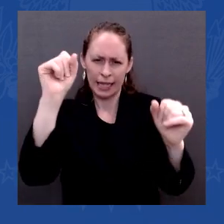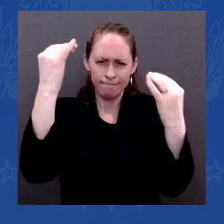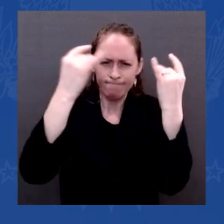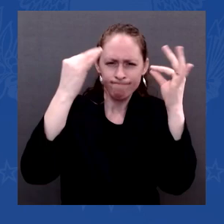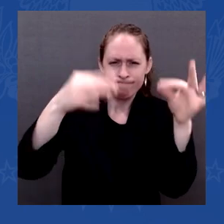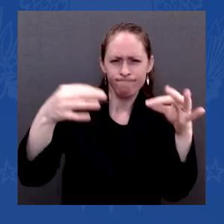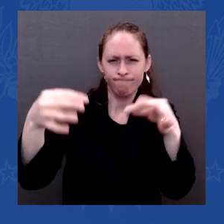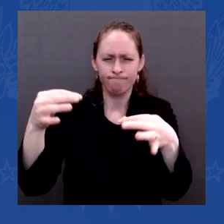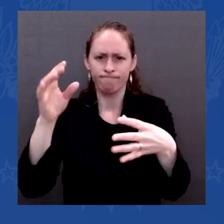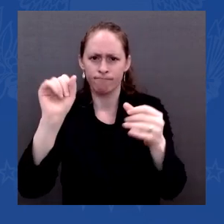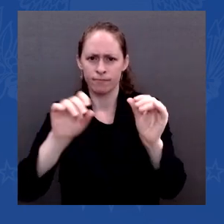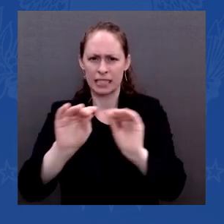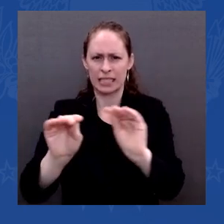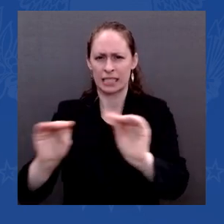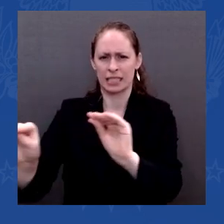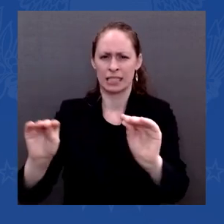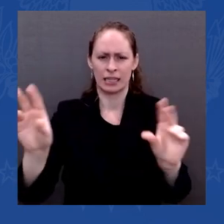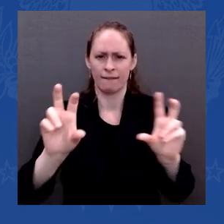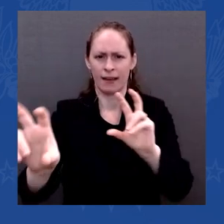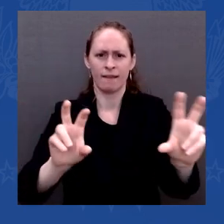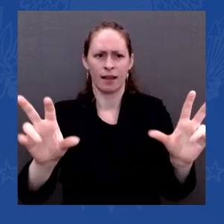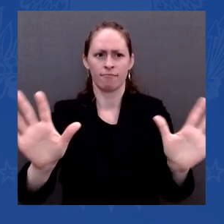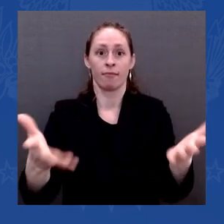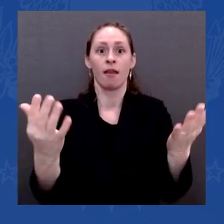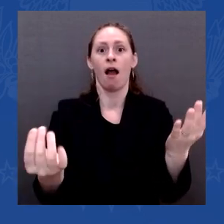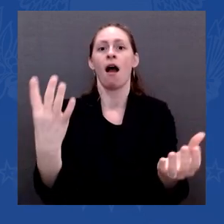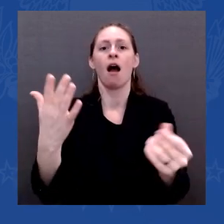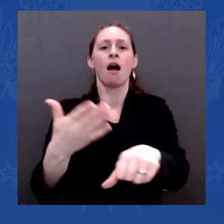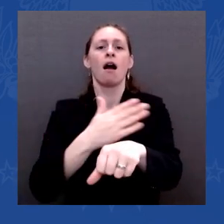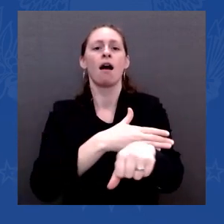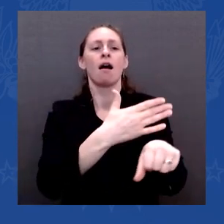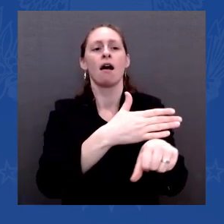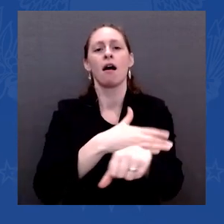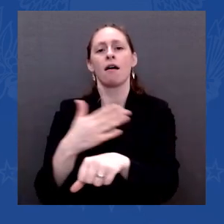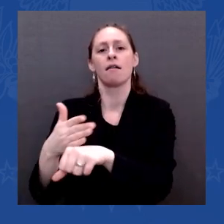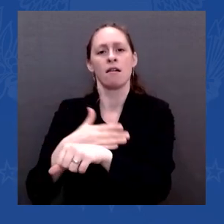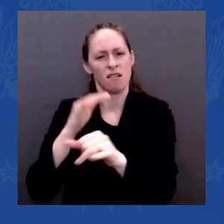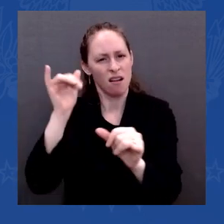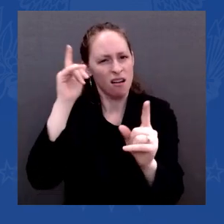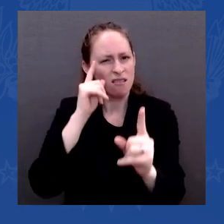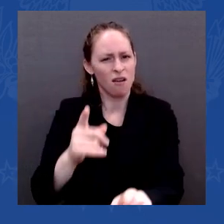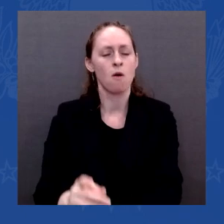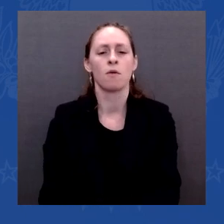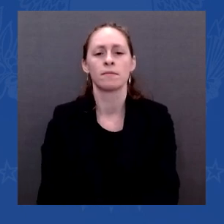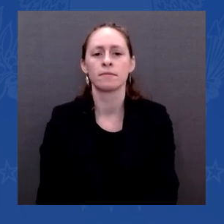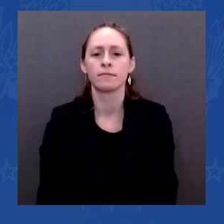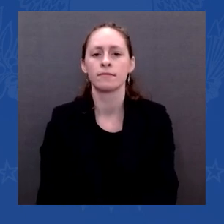that law is still carrying the nation forward on vaccines, on boosters, on keeping schools open.